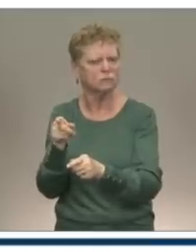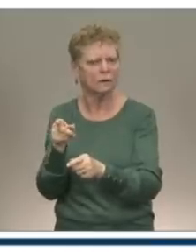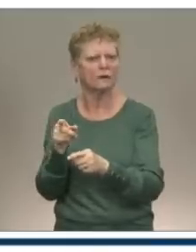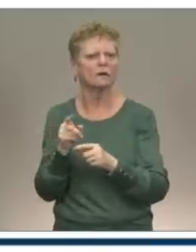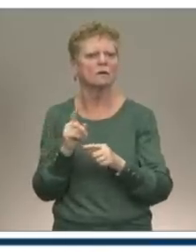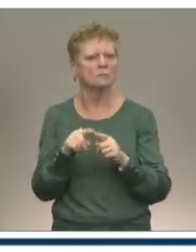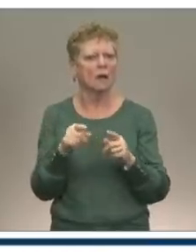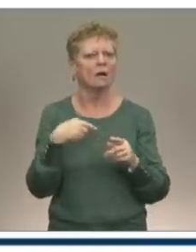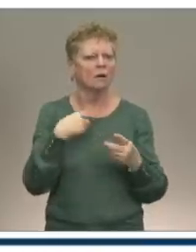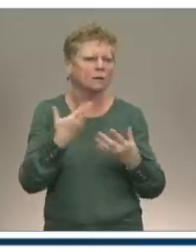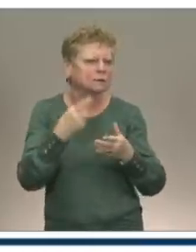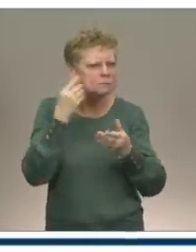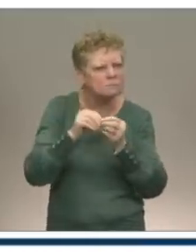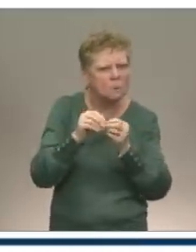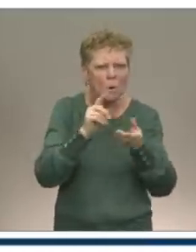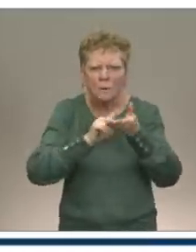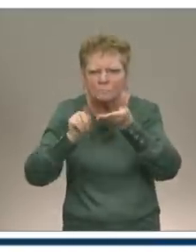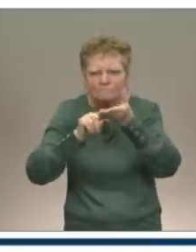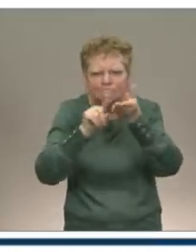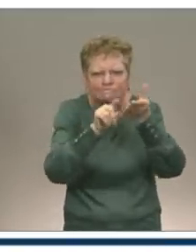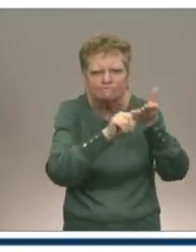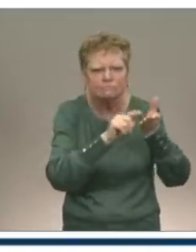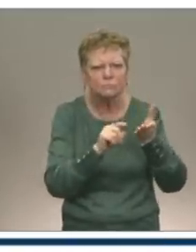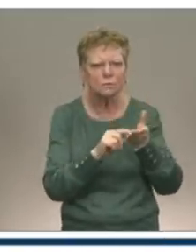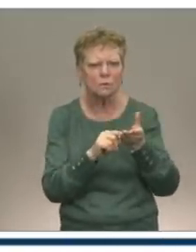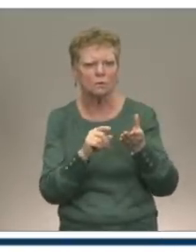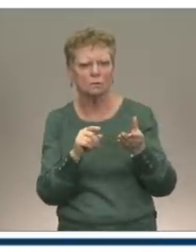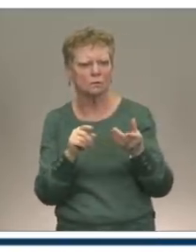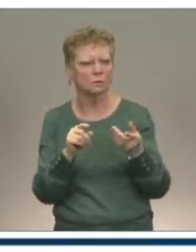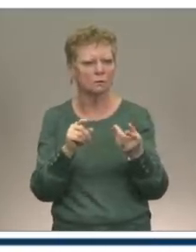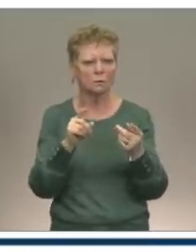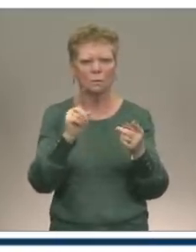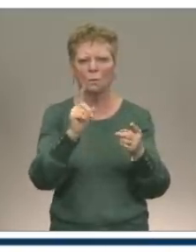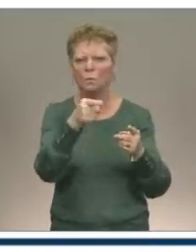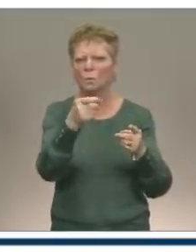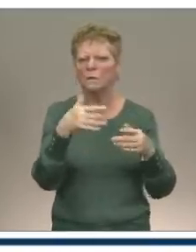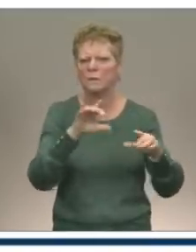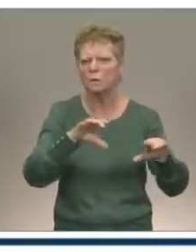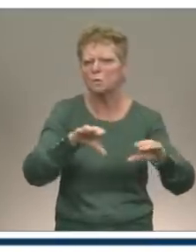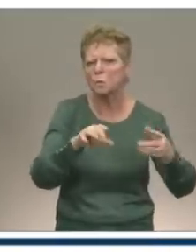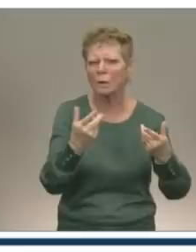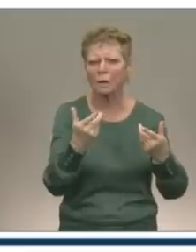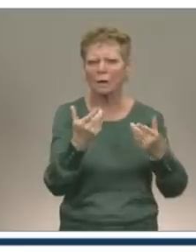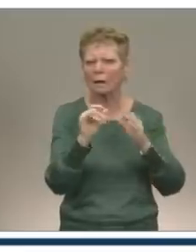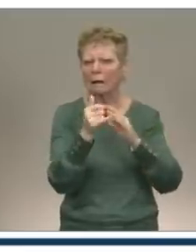start to follow up the cases and see find out what their activities were we'll get more information